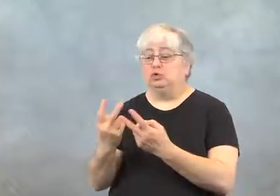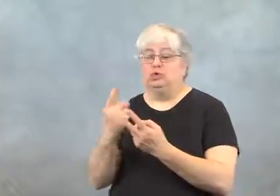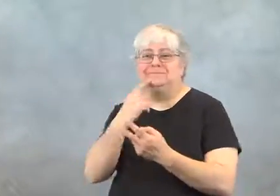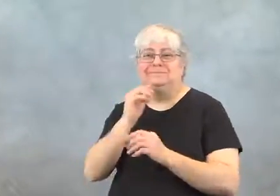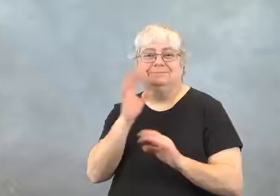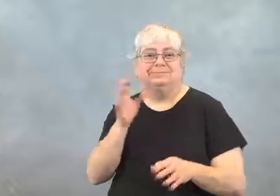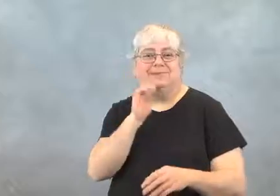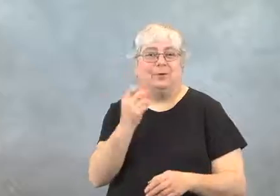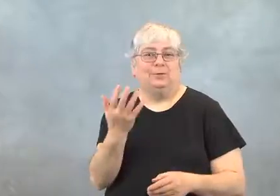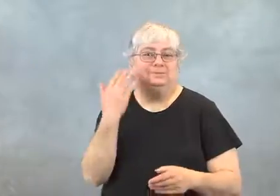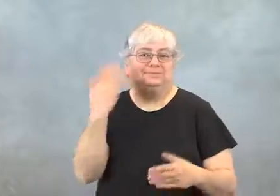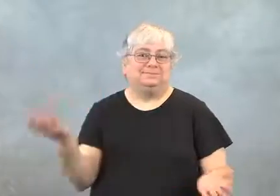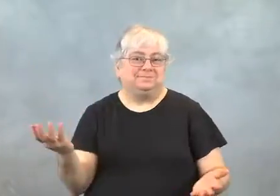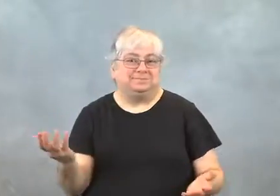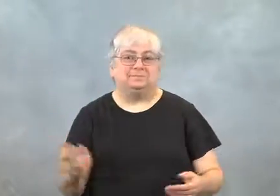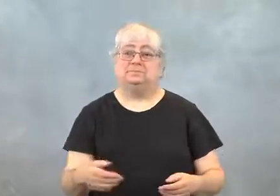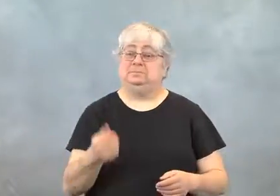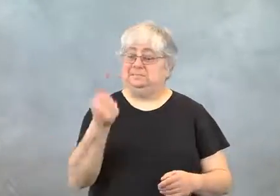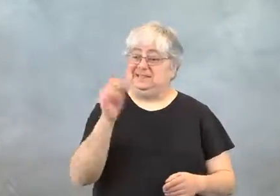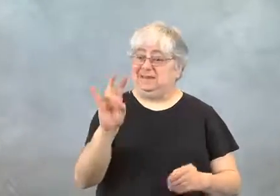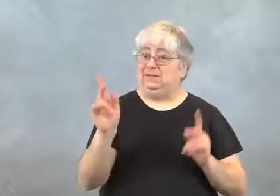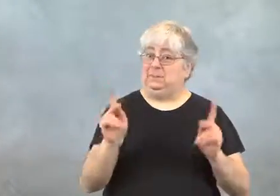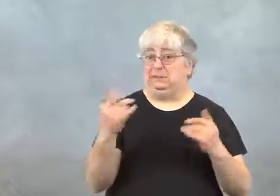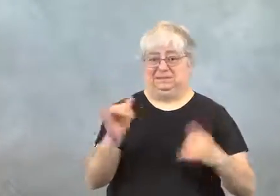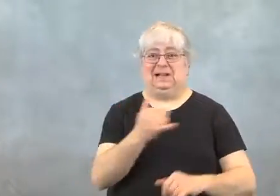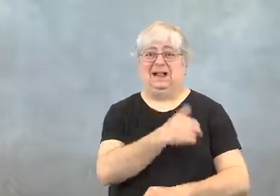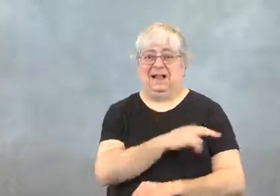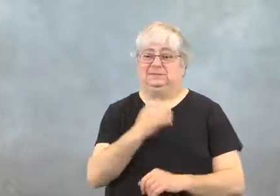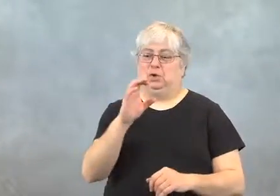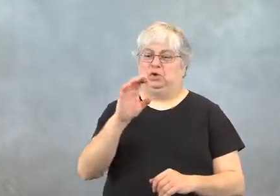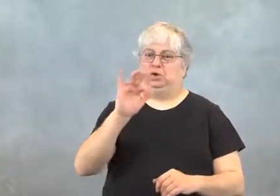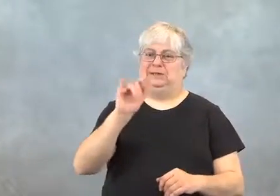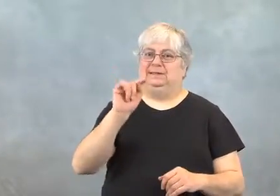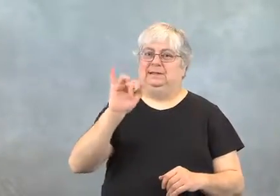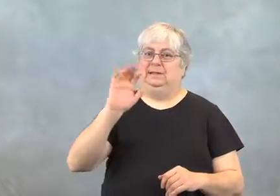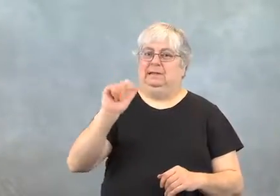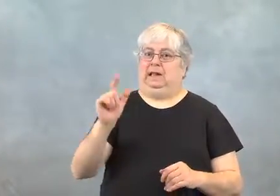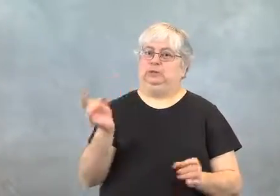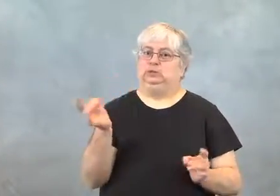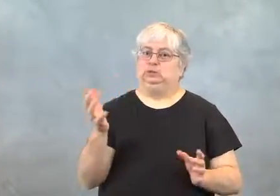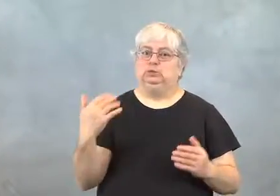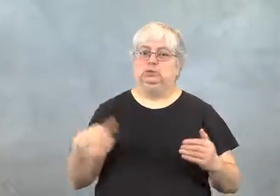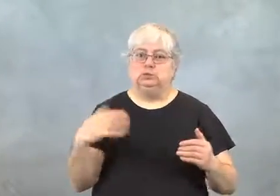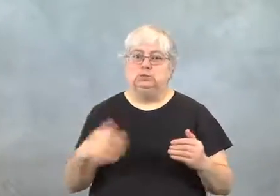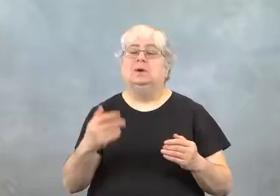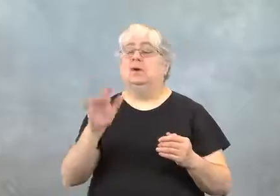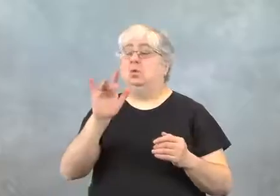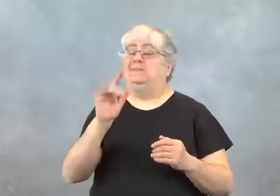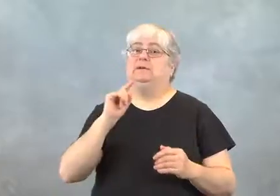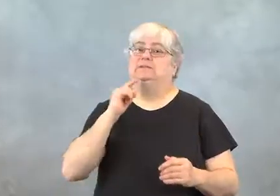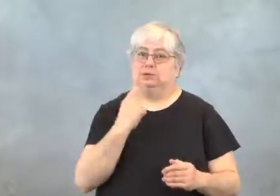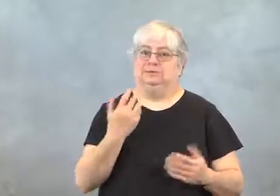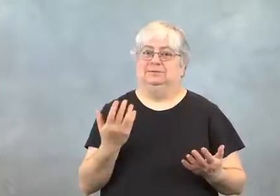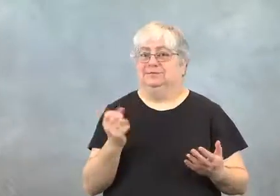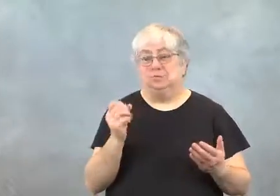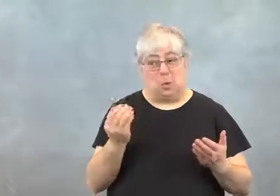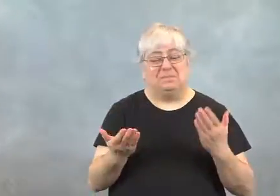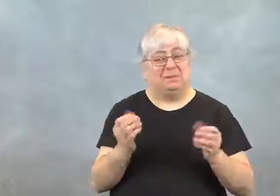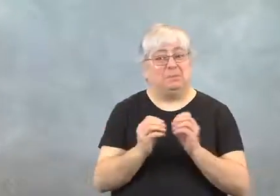There was no information on the ages of the other two.